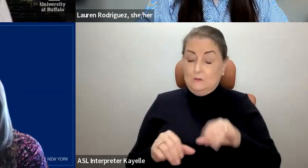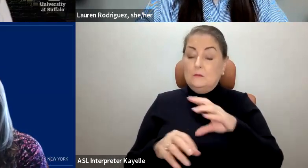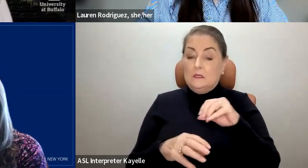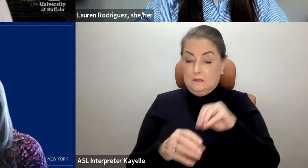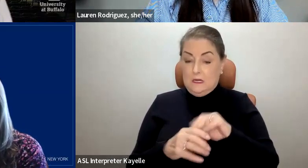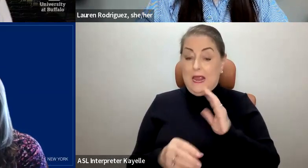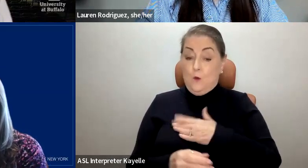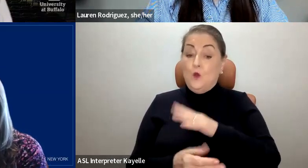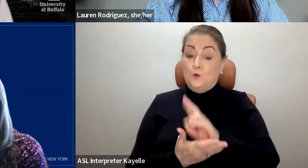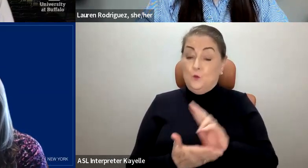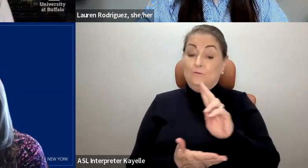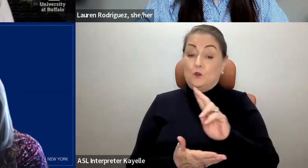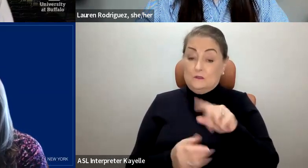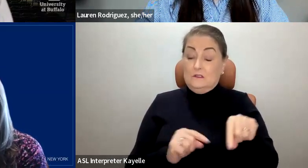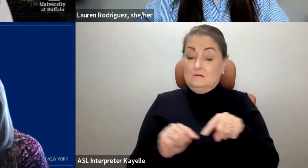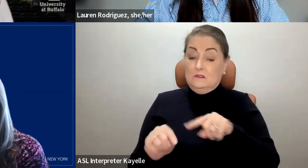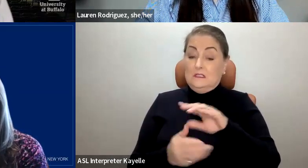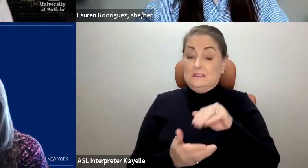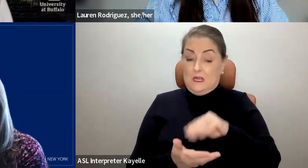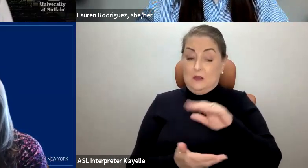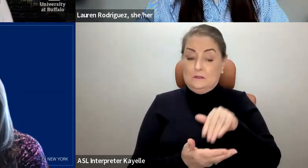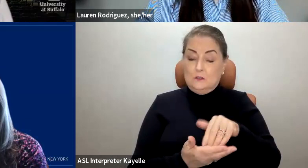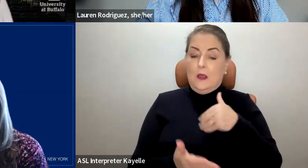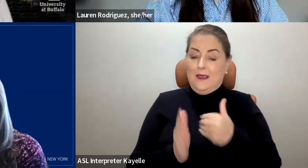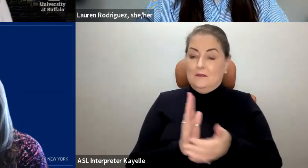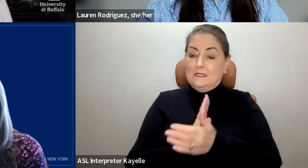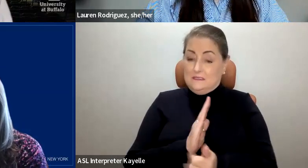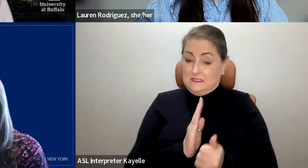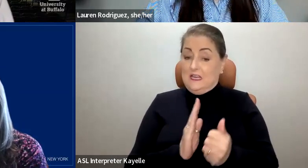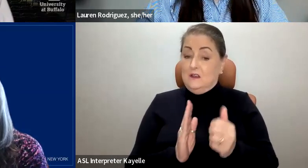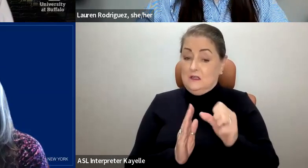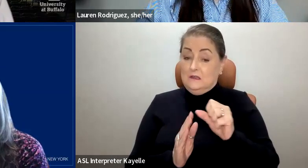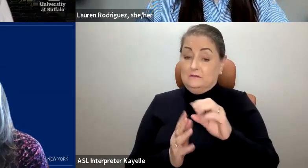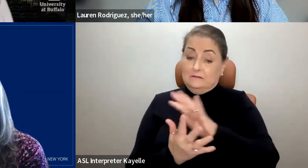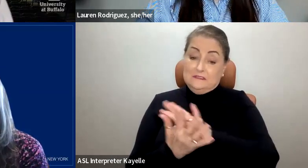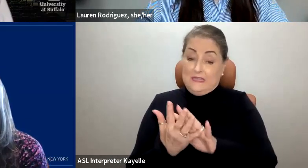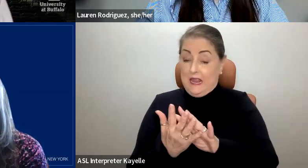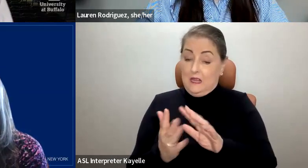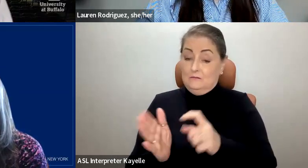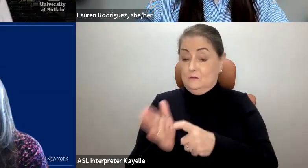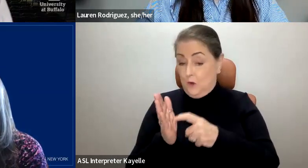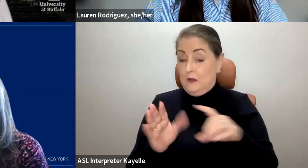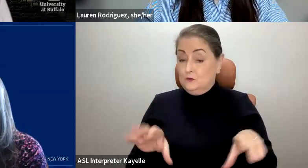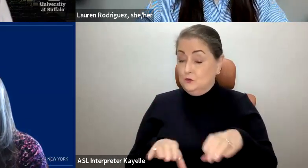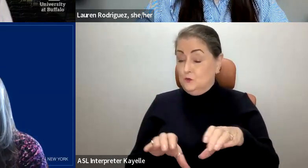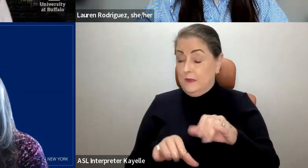university centers, who have the skill set to do this work. We are hoping that after we do some training, there'll be other